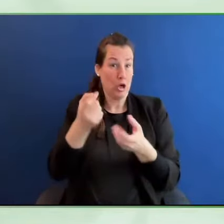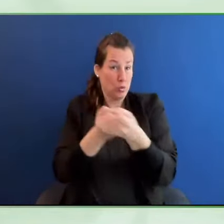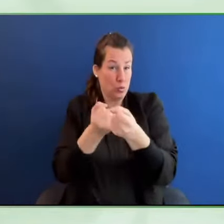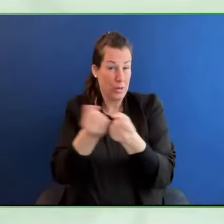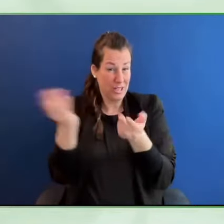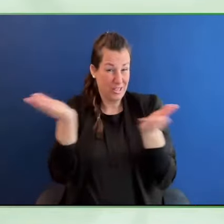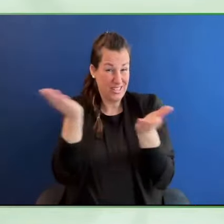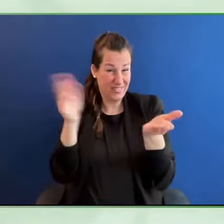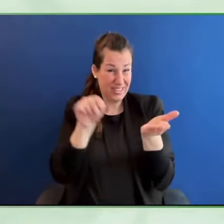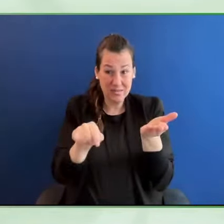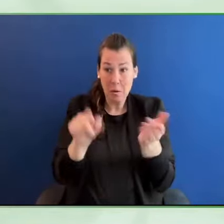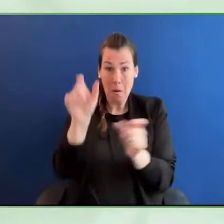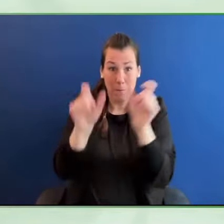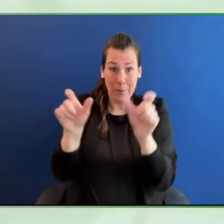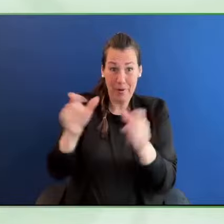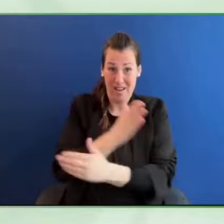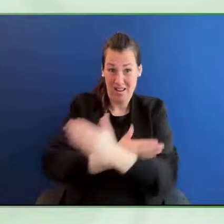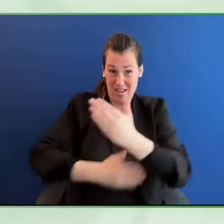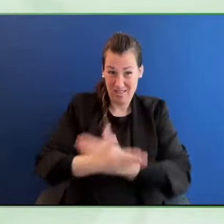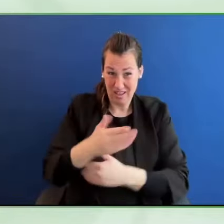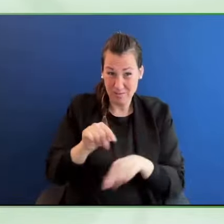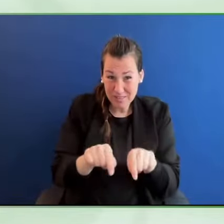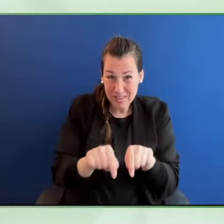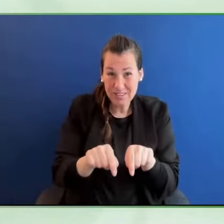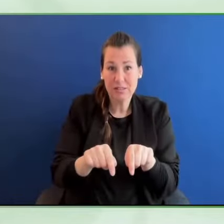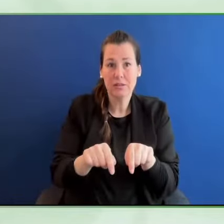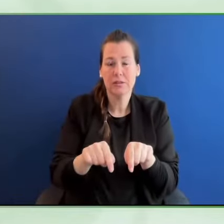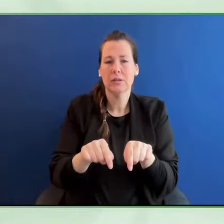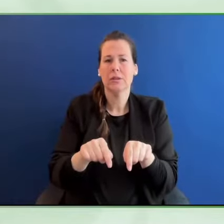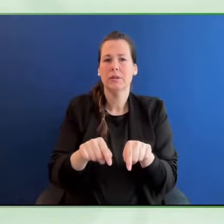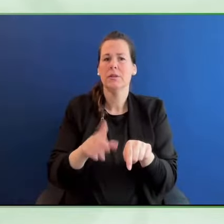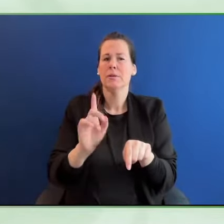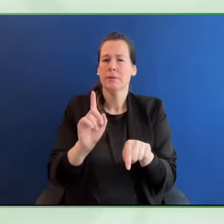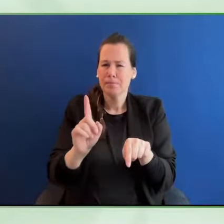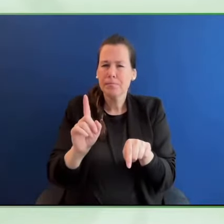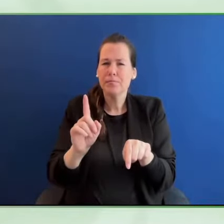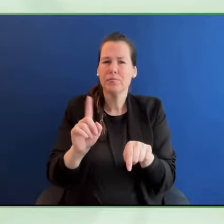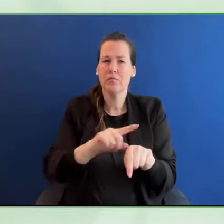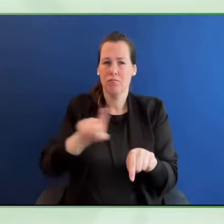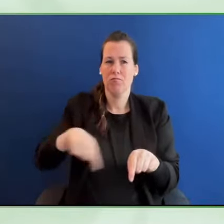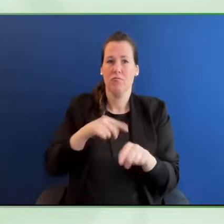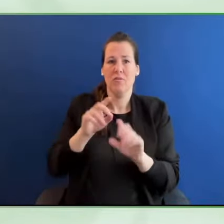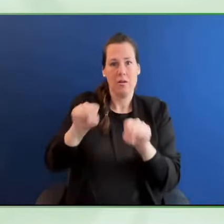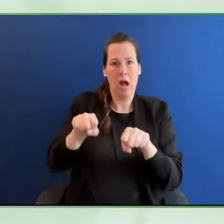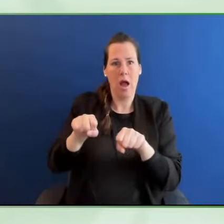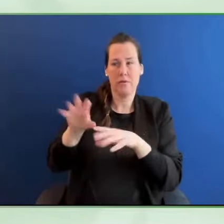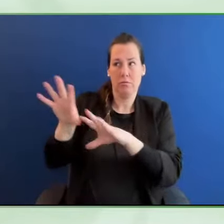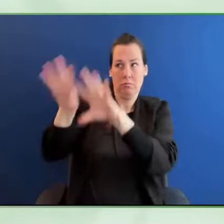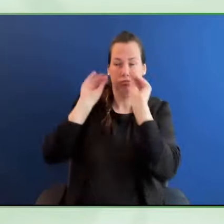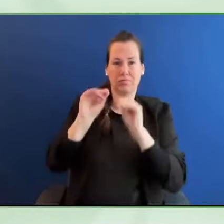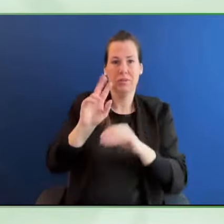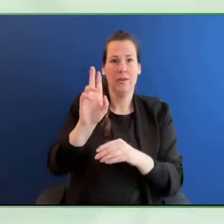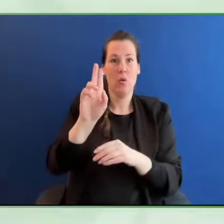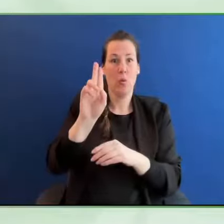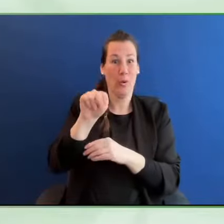We have of course the governance and that is very important in shaping what we do.